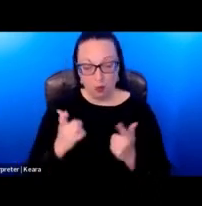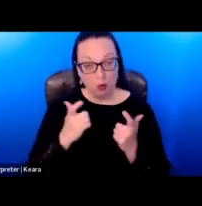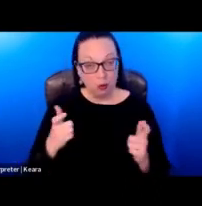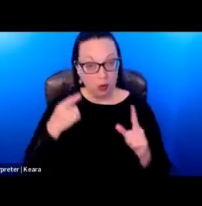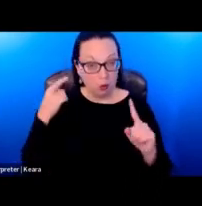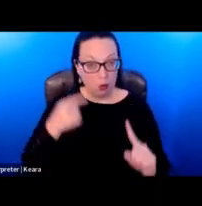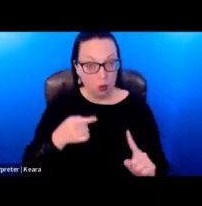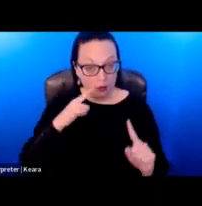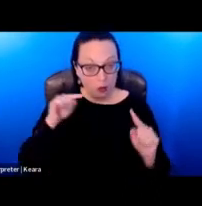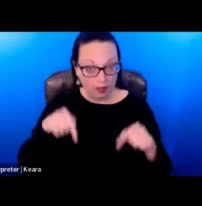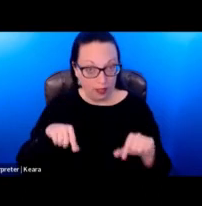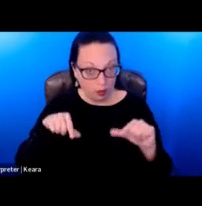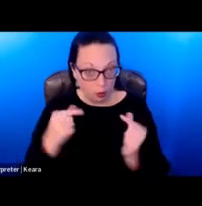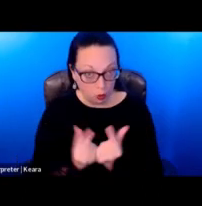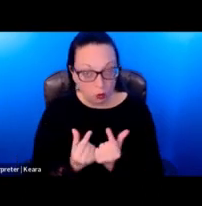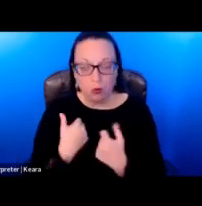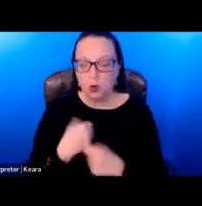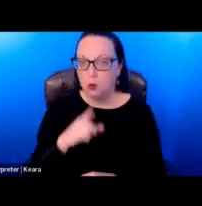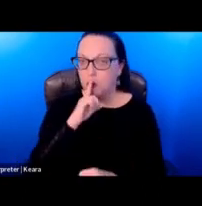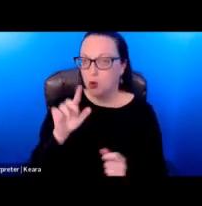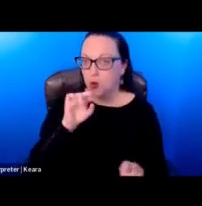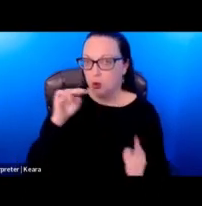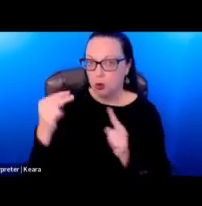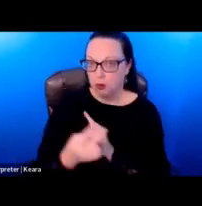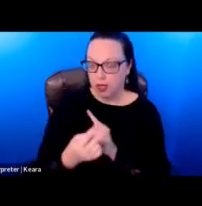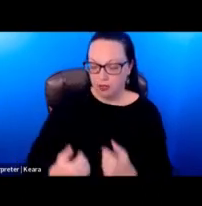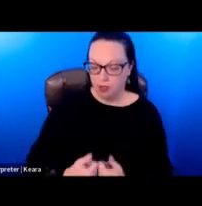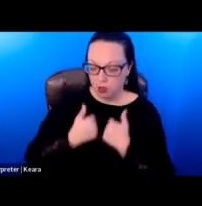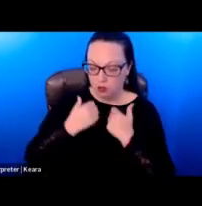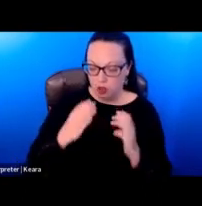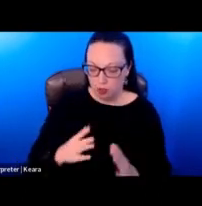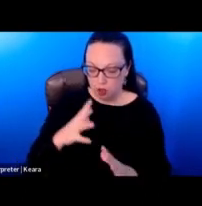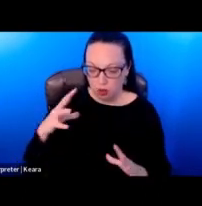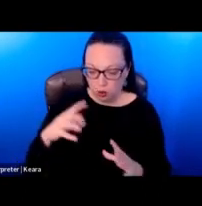ensure that the perspective of survivors is included within TBI